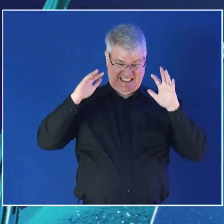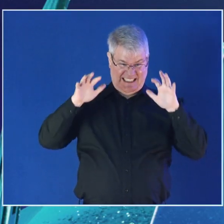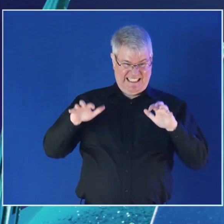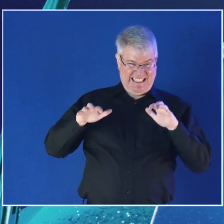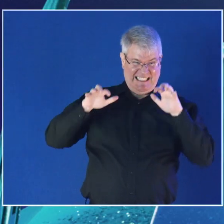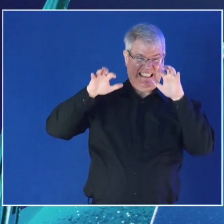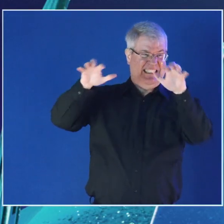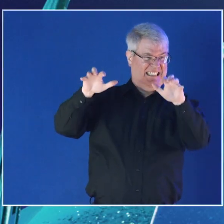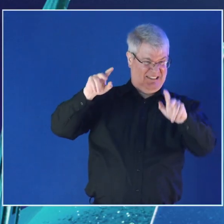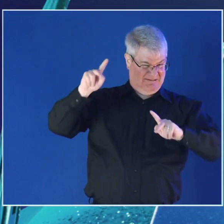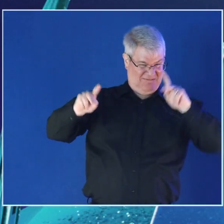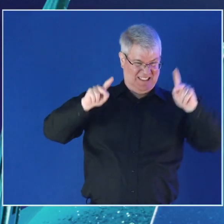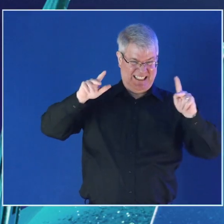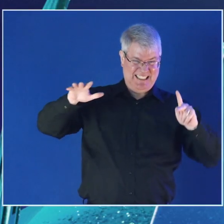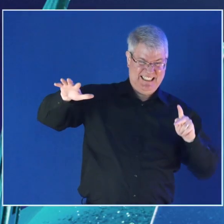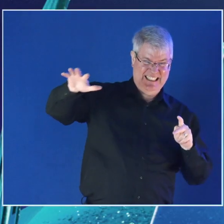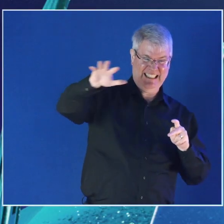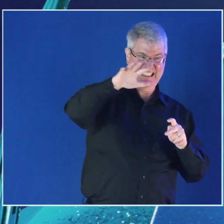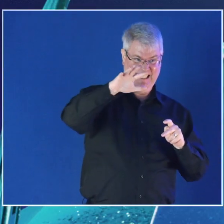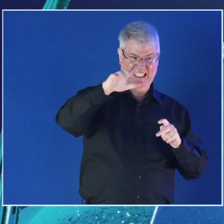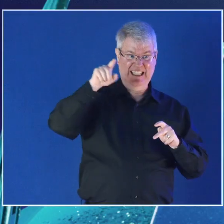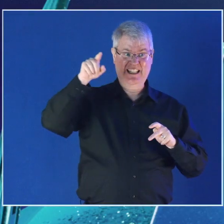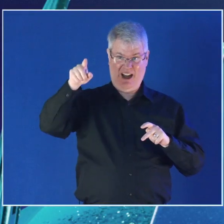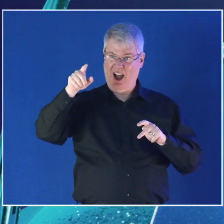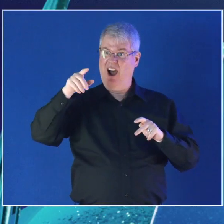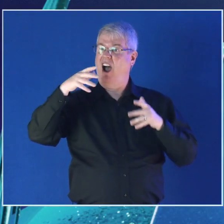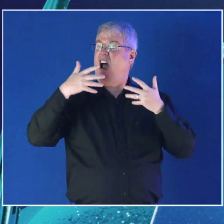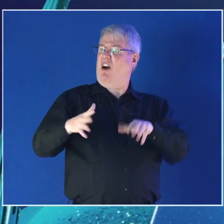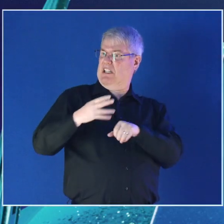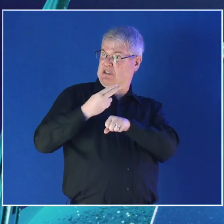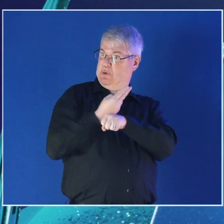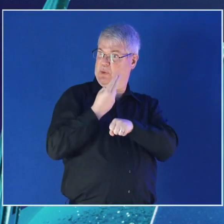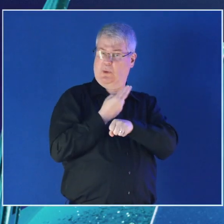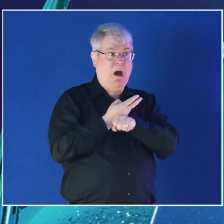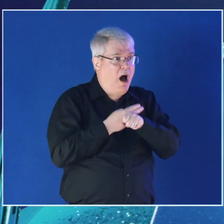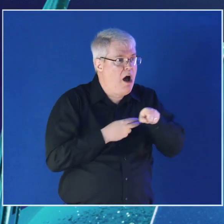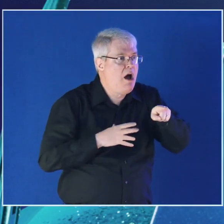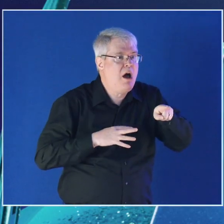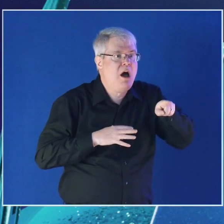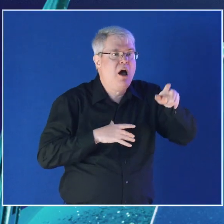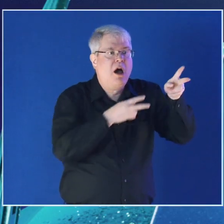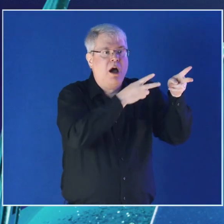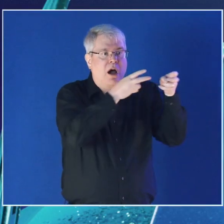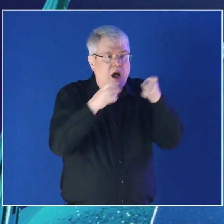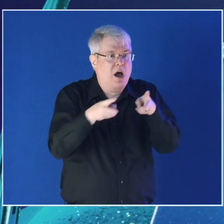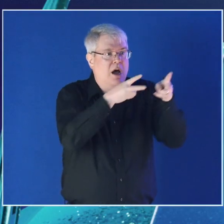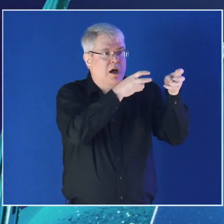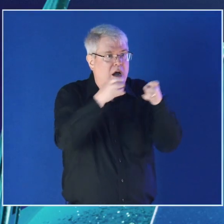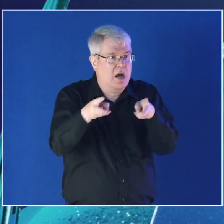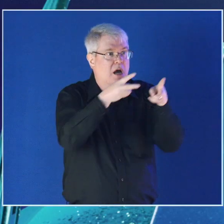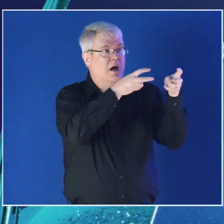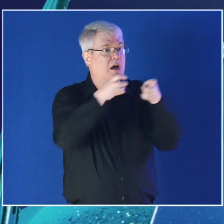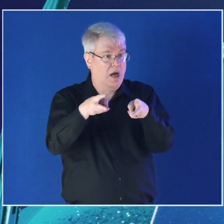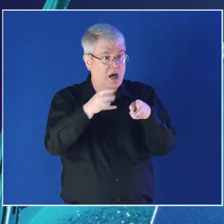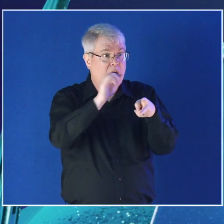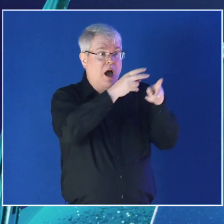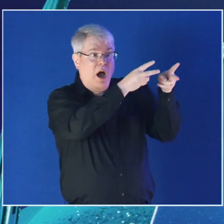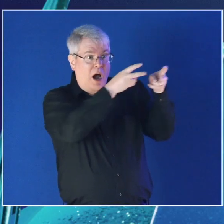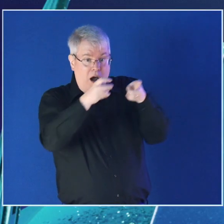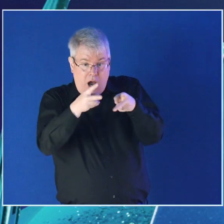from a website into Office, over close to 160 million equations every month.